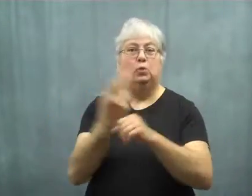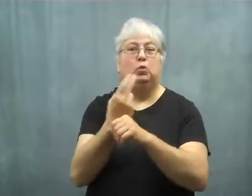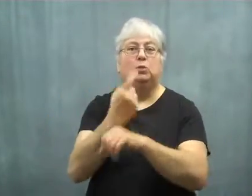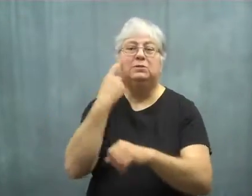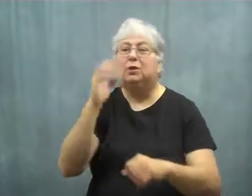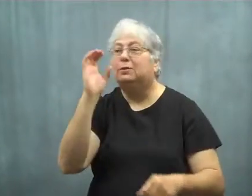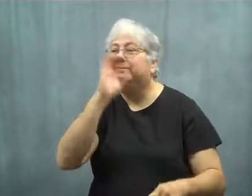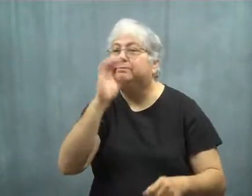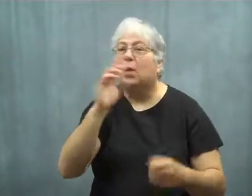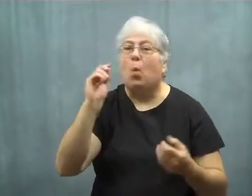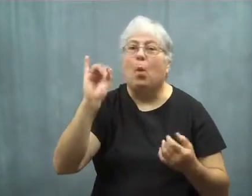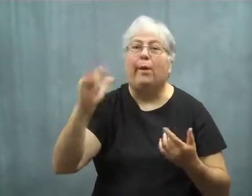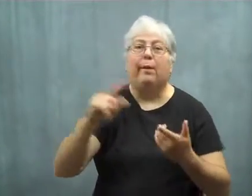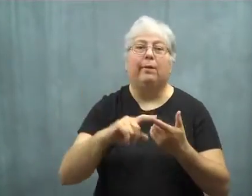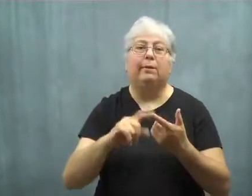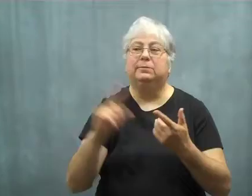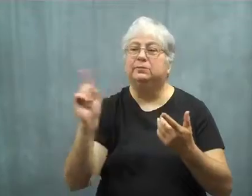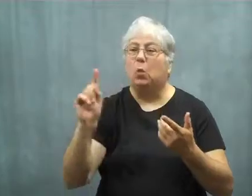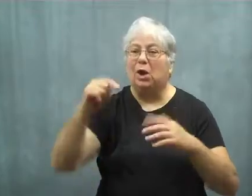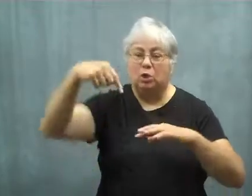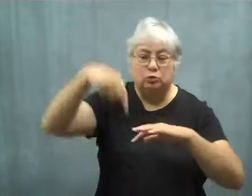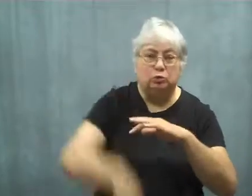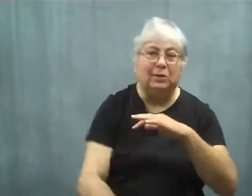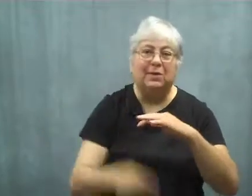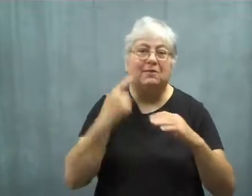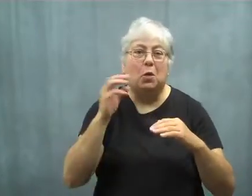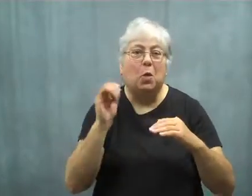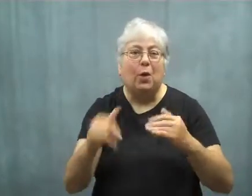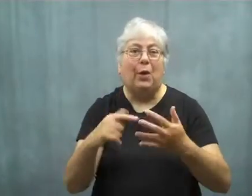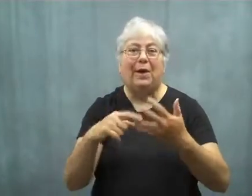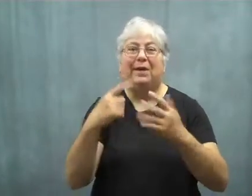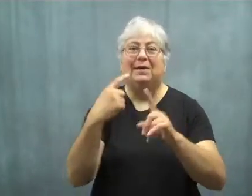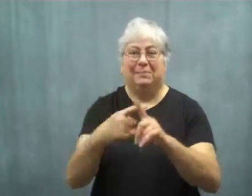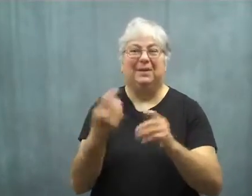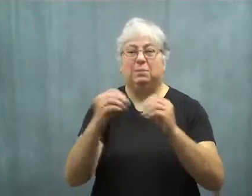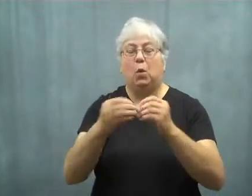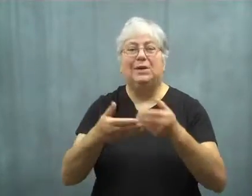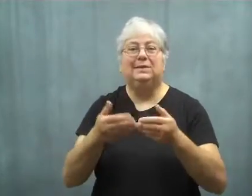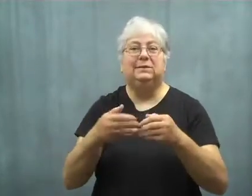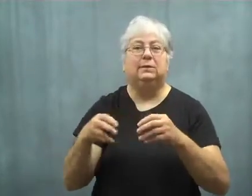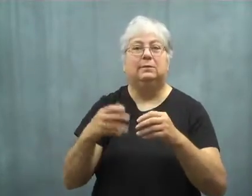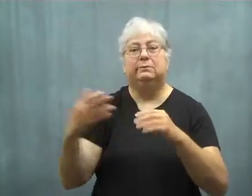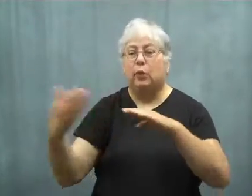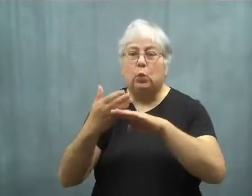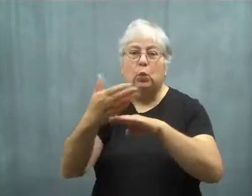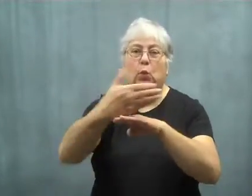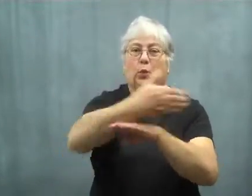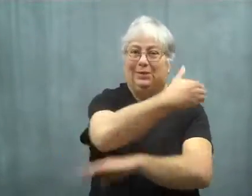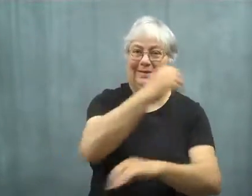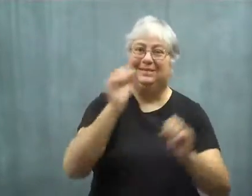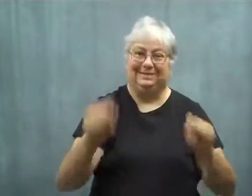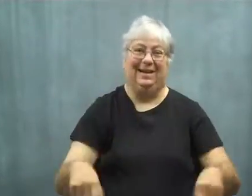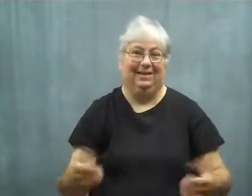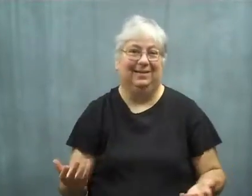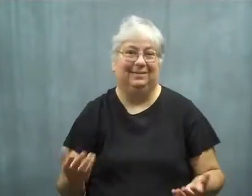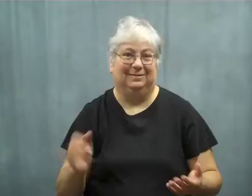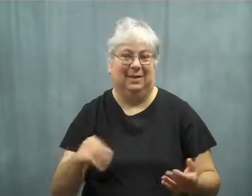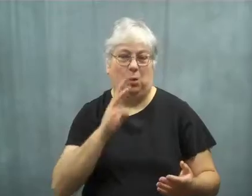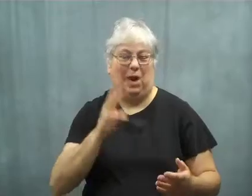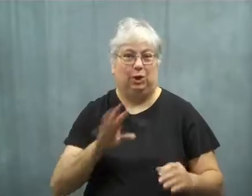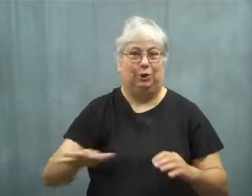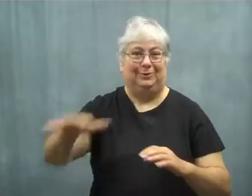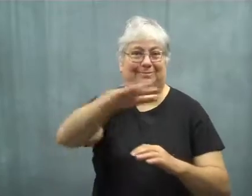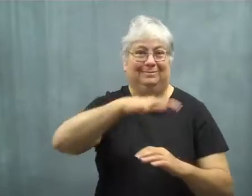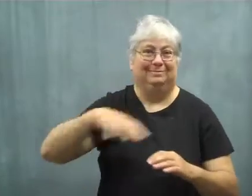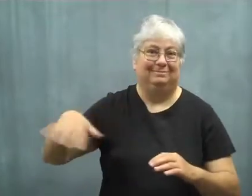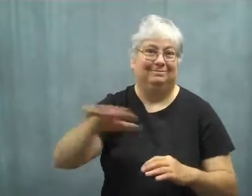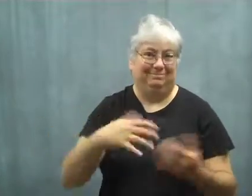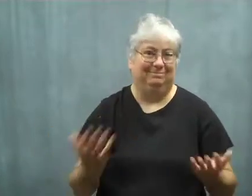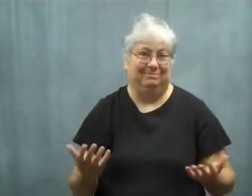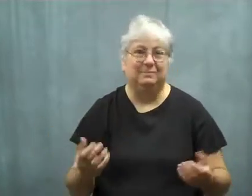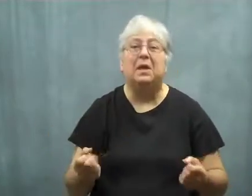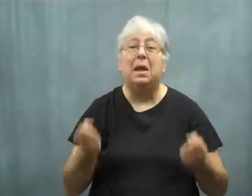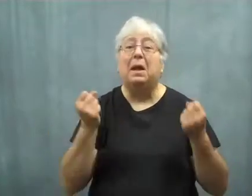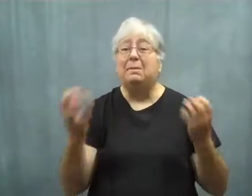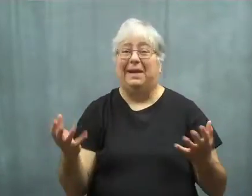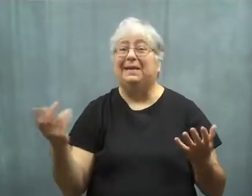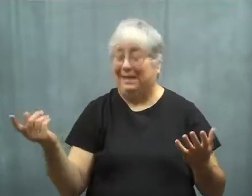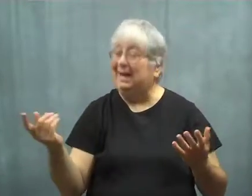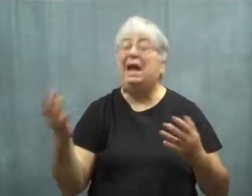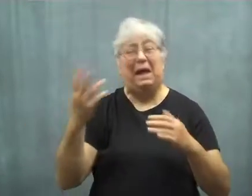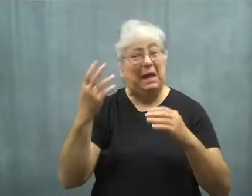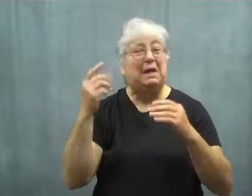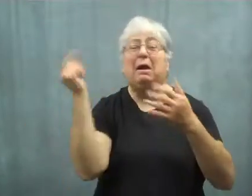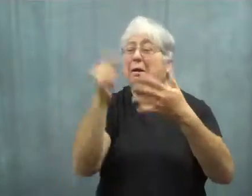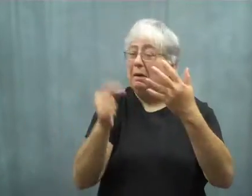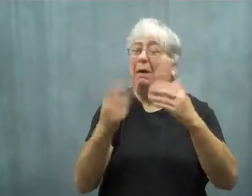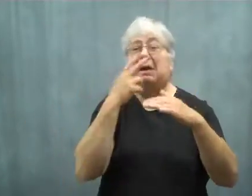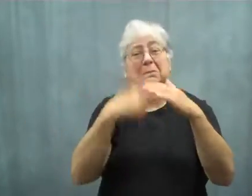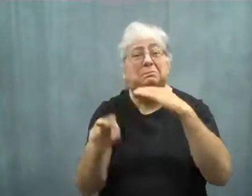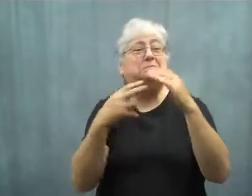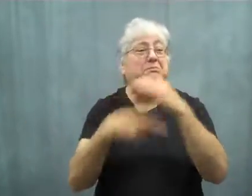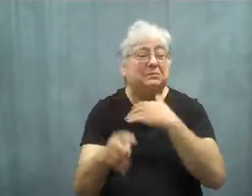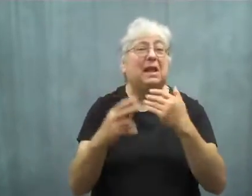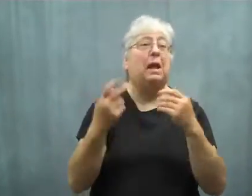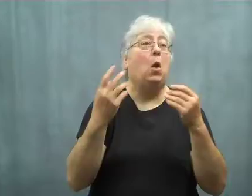This open sea is available for oil exploration and for ships to pass through.